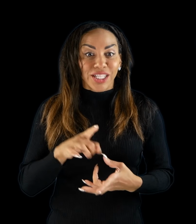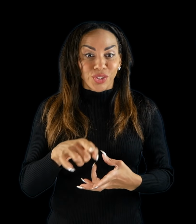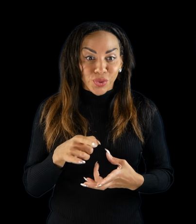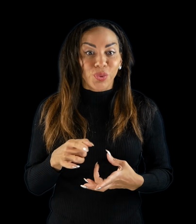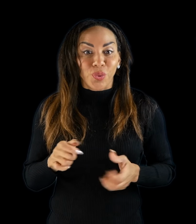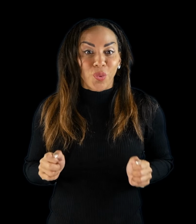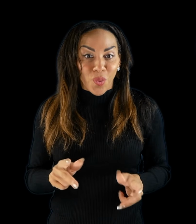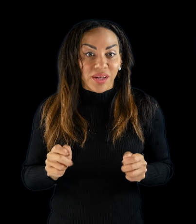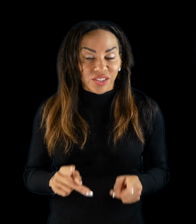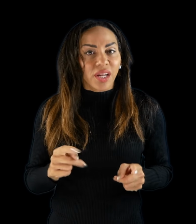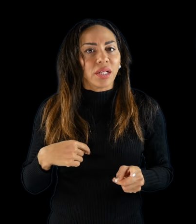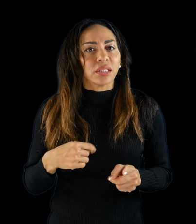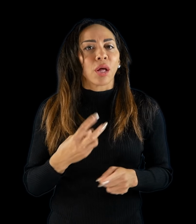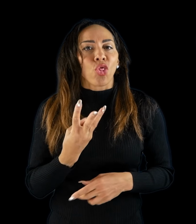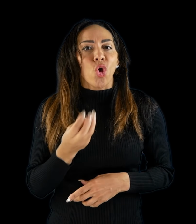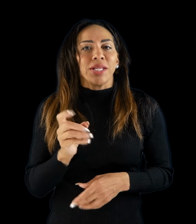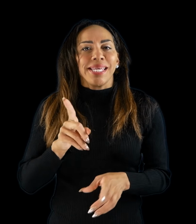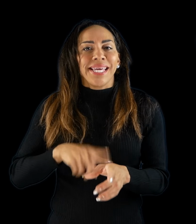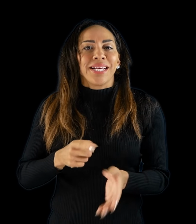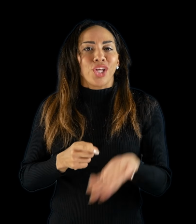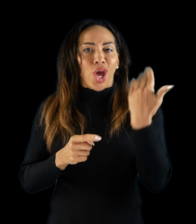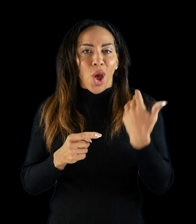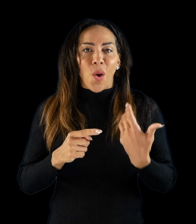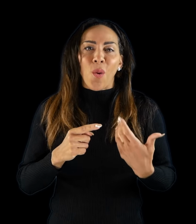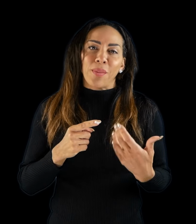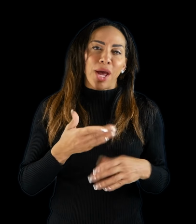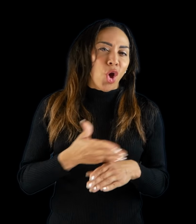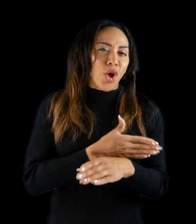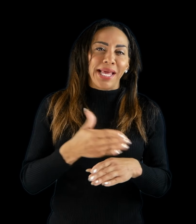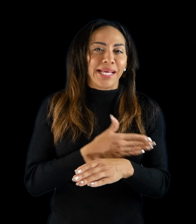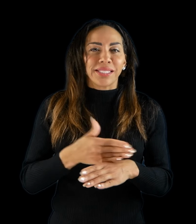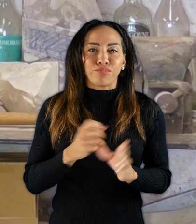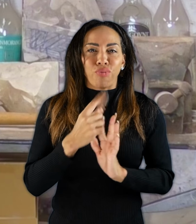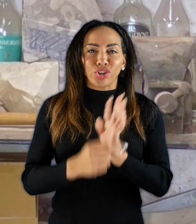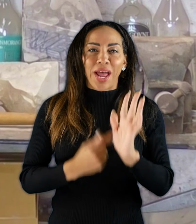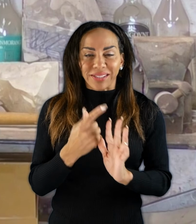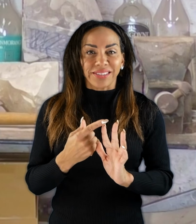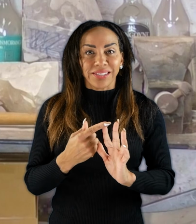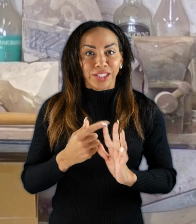odd years. One of the earliest pieces that I ever made. And it's basically made out of bits of two